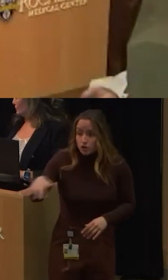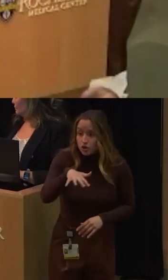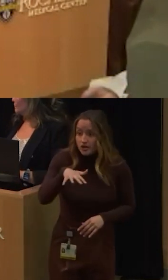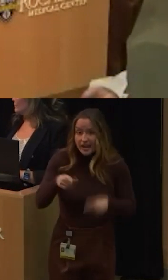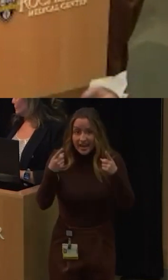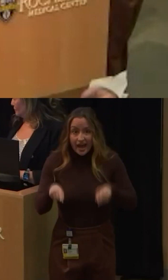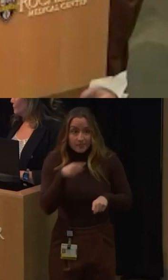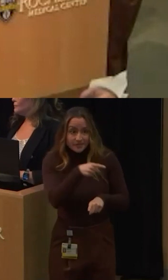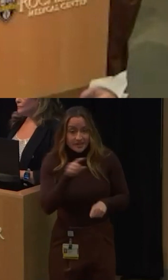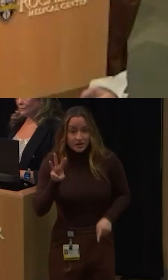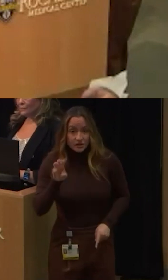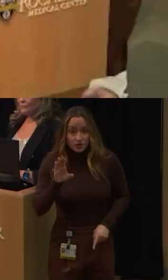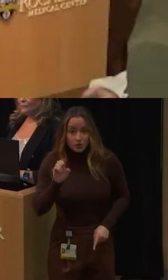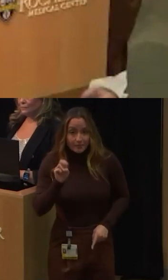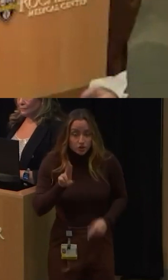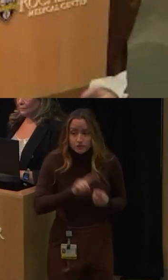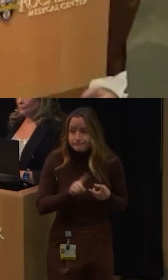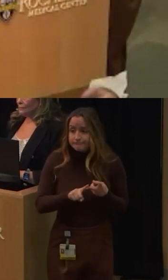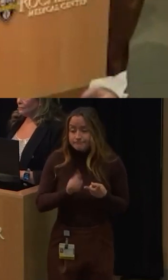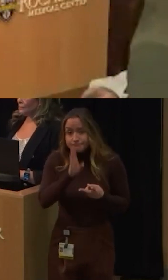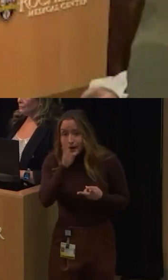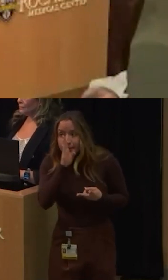in Webster and Brighton and Pittsford and vice versa,